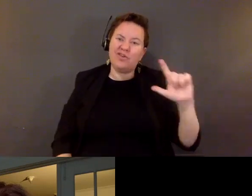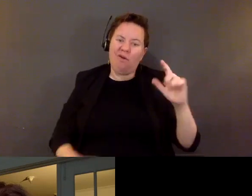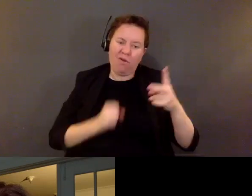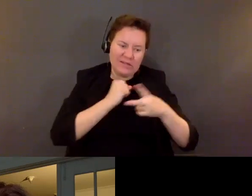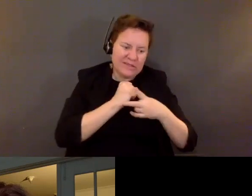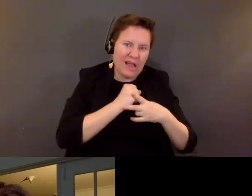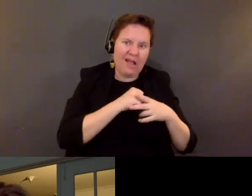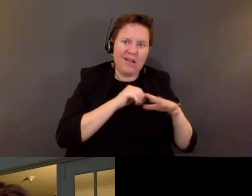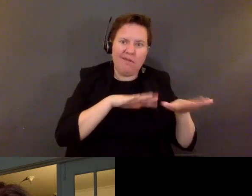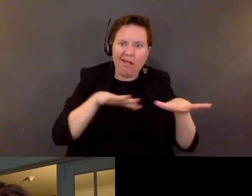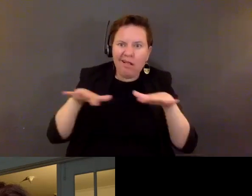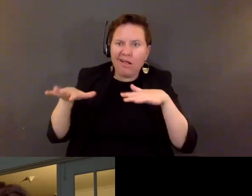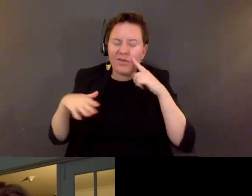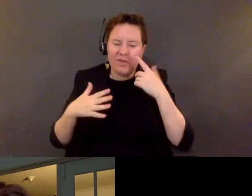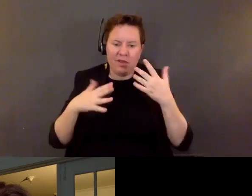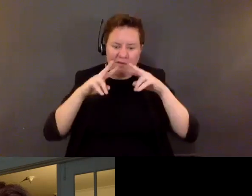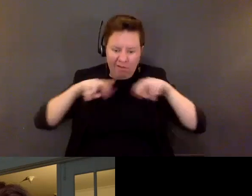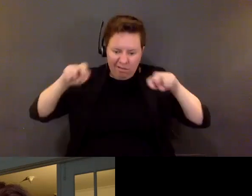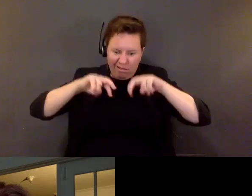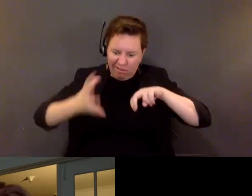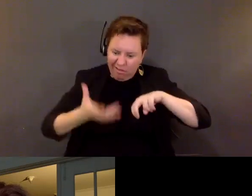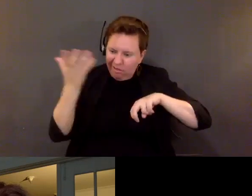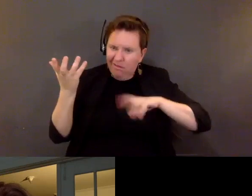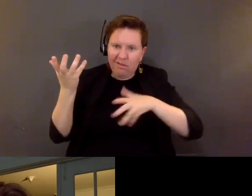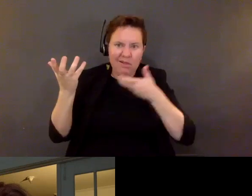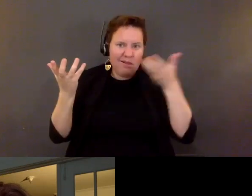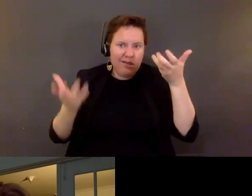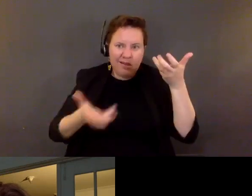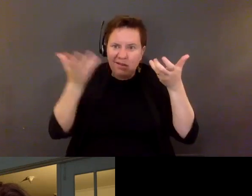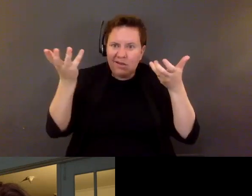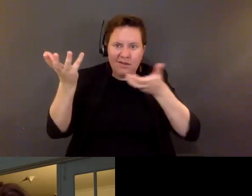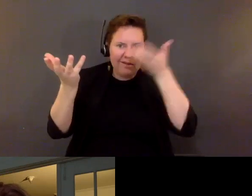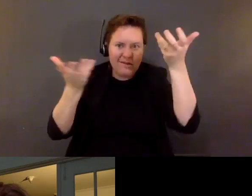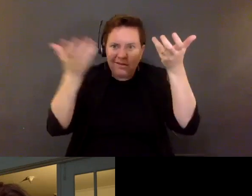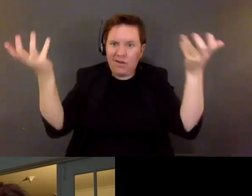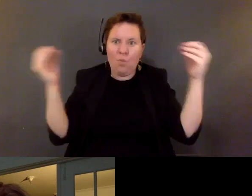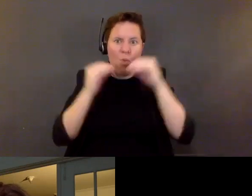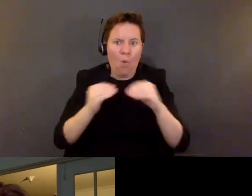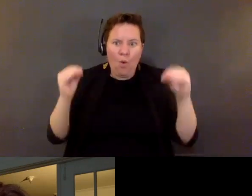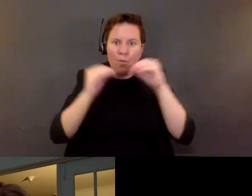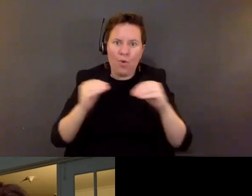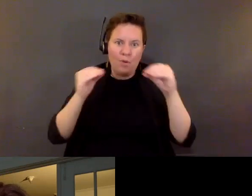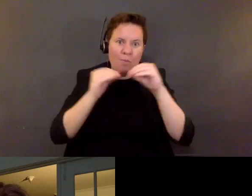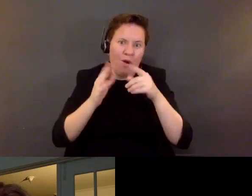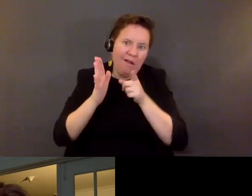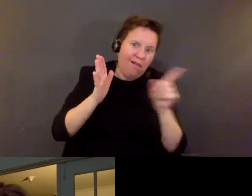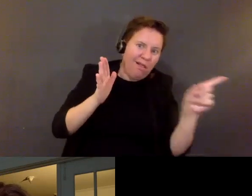you know looked at all the layers and then here's some more layers underneath the layers or sideways to layers or there's an avalanche and then all the